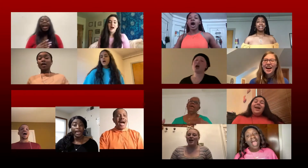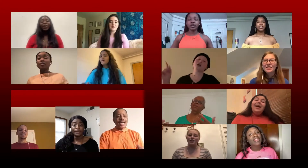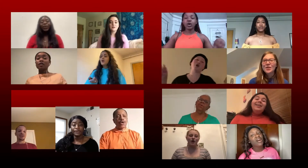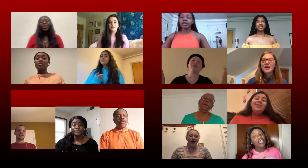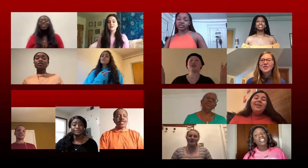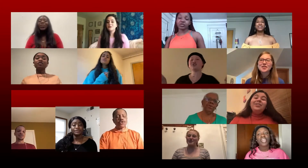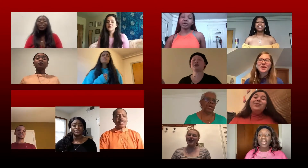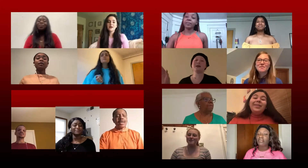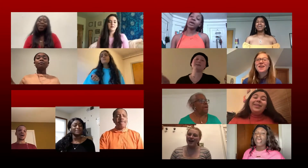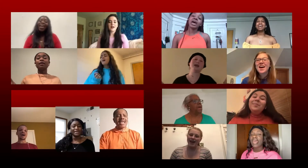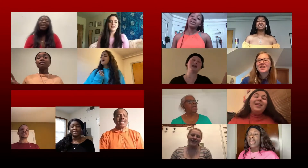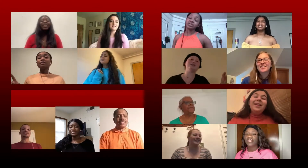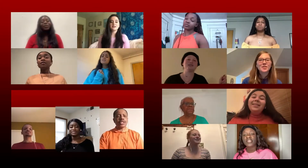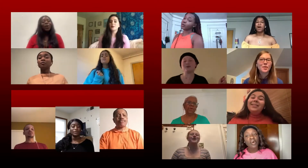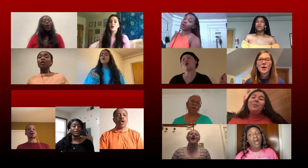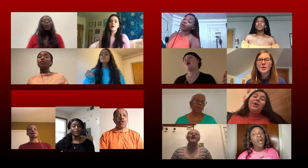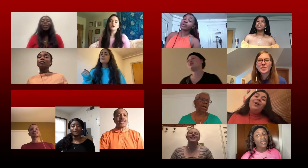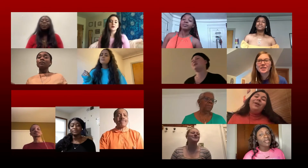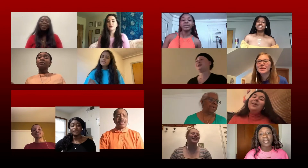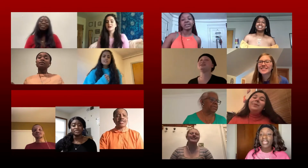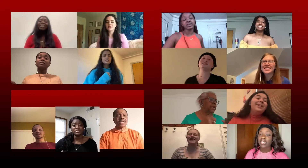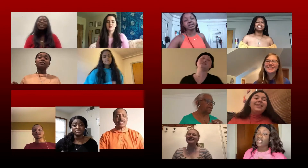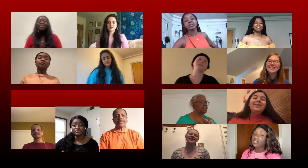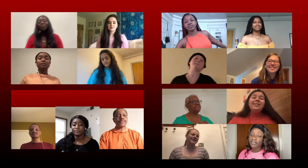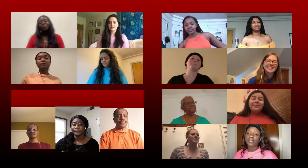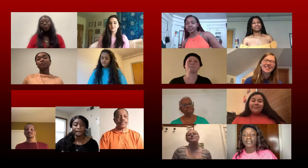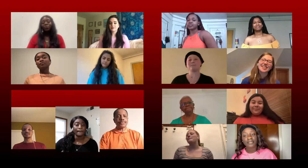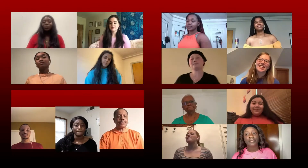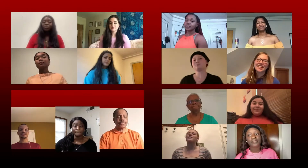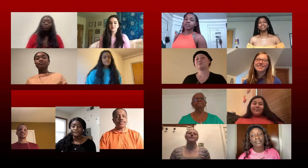I know that You can mend these broken pieces